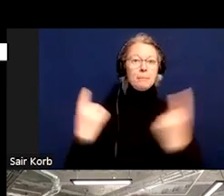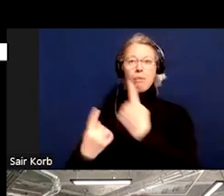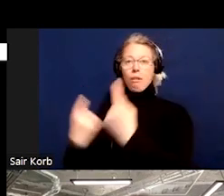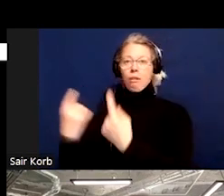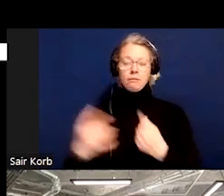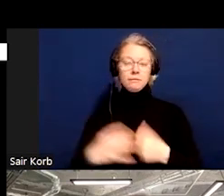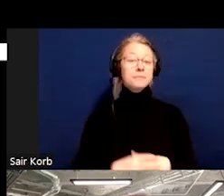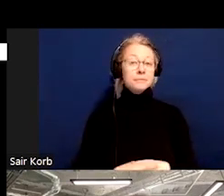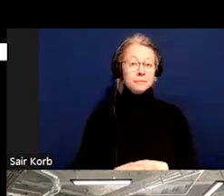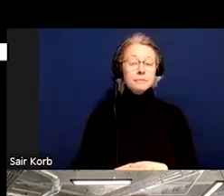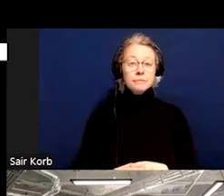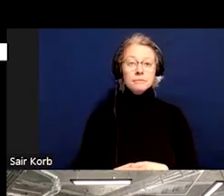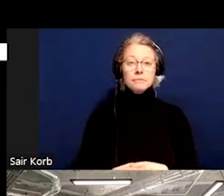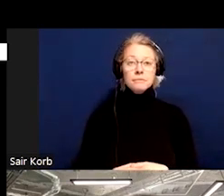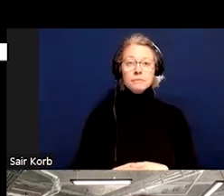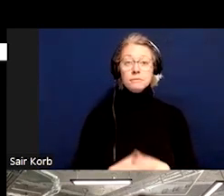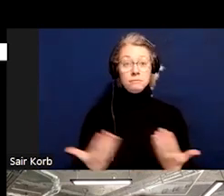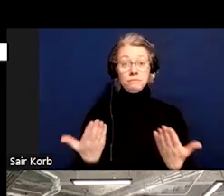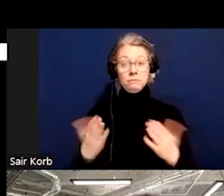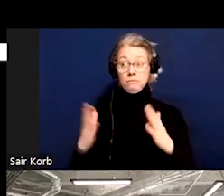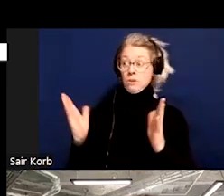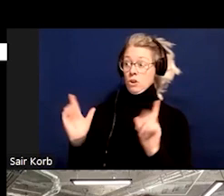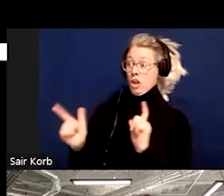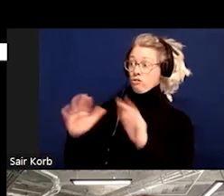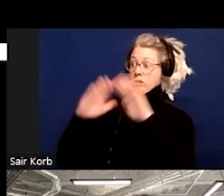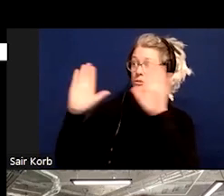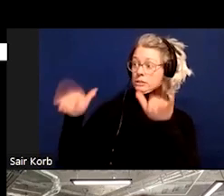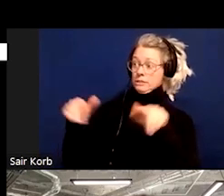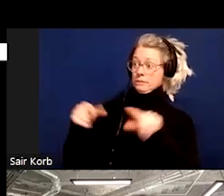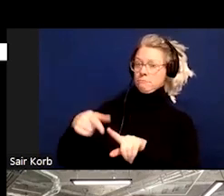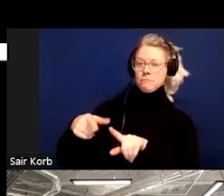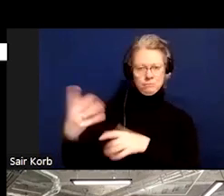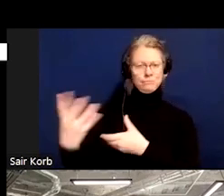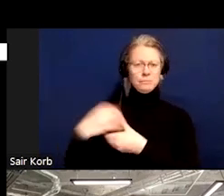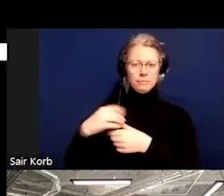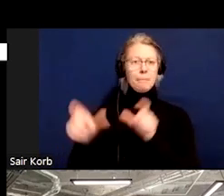when it comes to the arts in Calgary has to include the people. Organizations are comprised